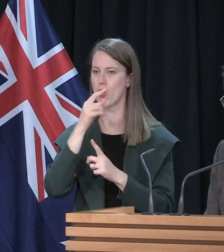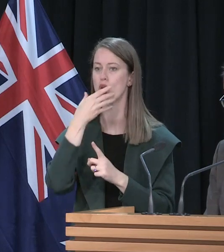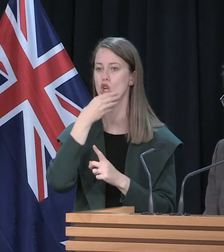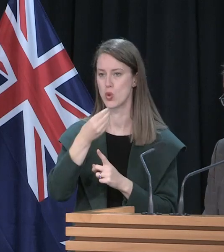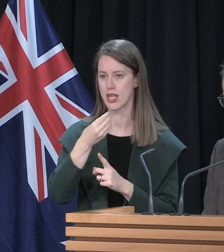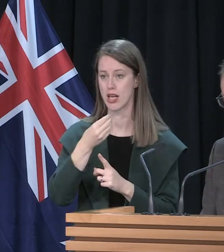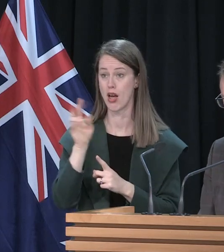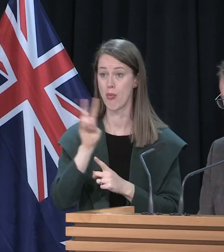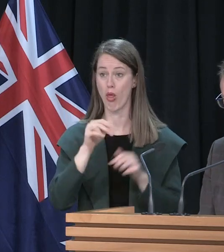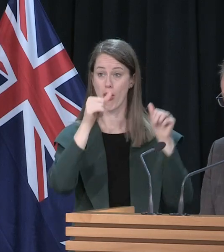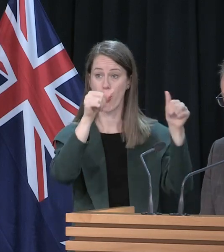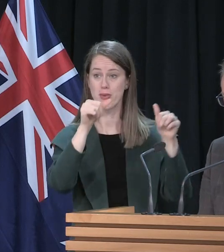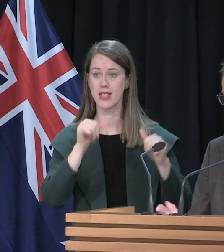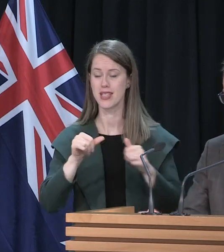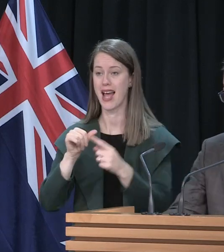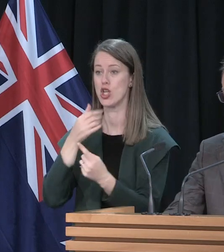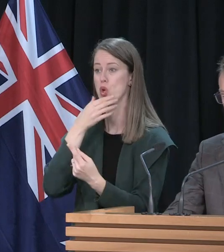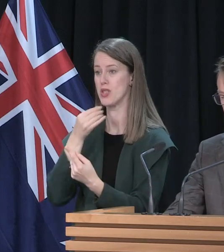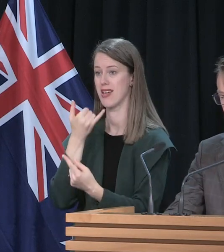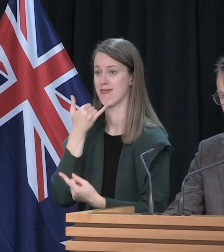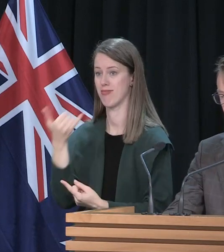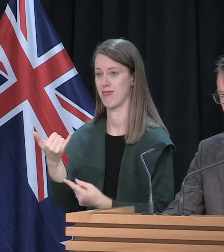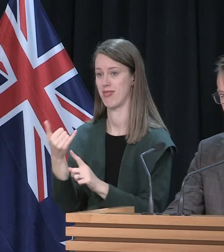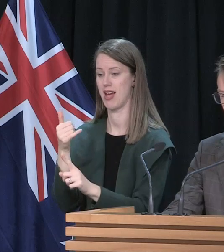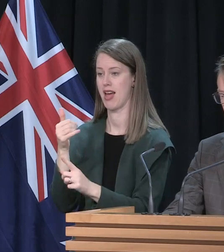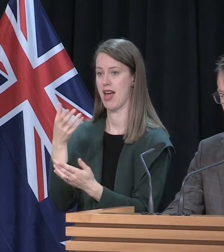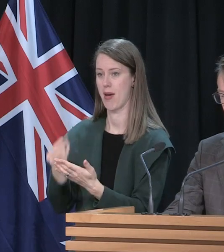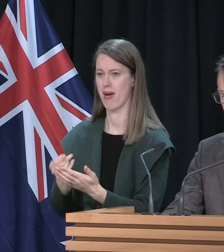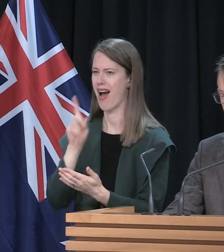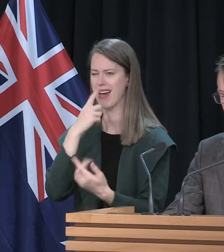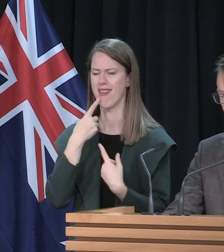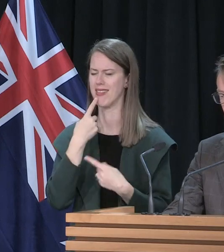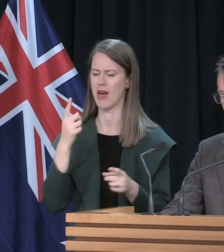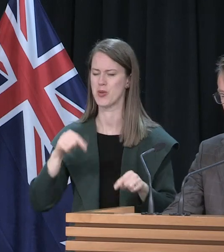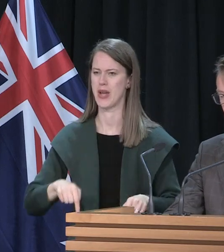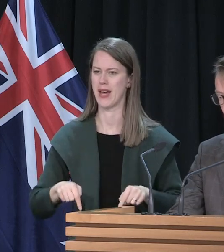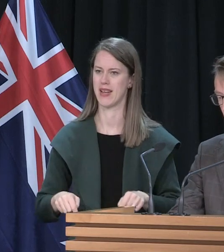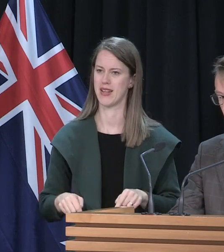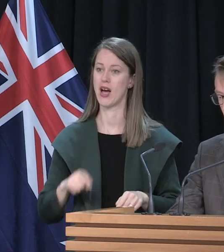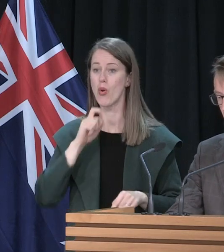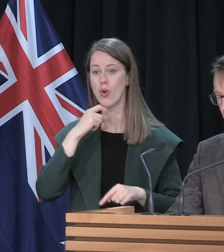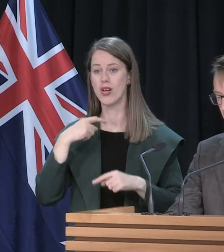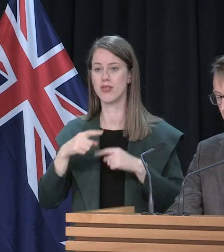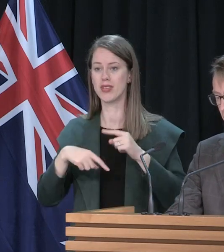government group are putting together a rage of advice for us on how we can improve the uptake of both the posters and